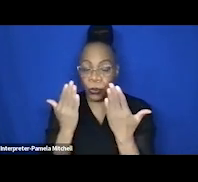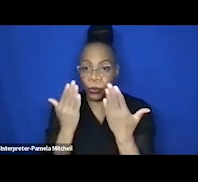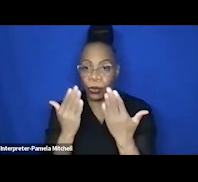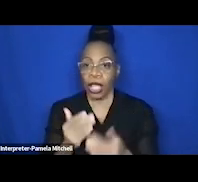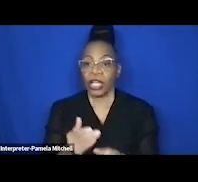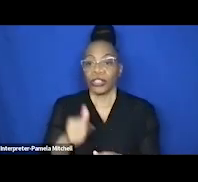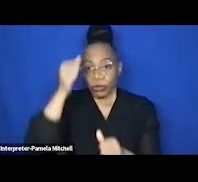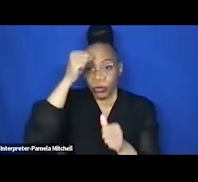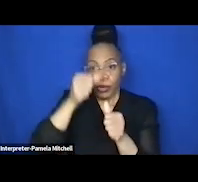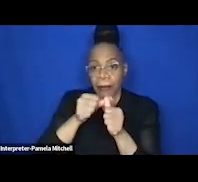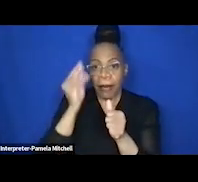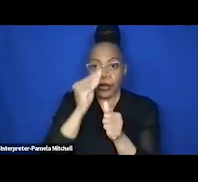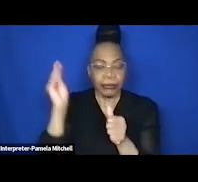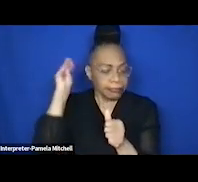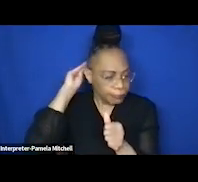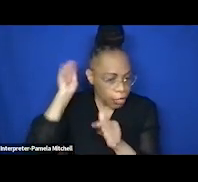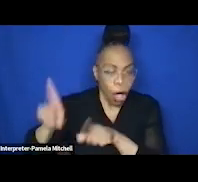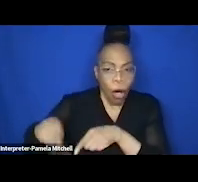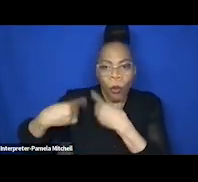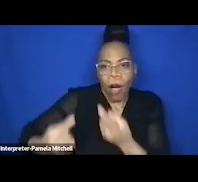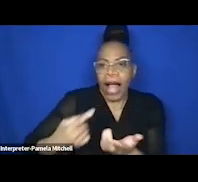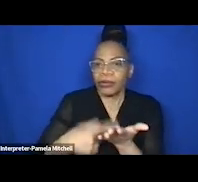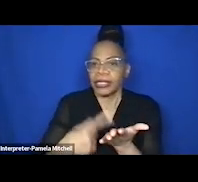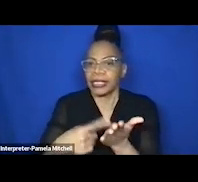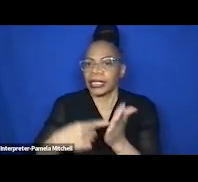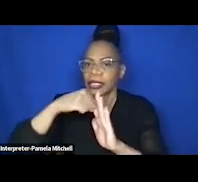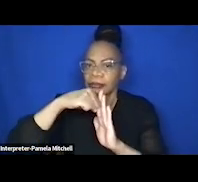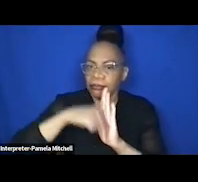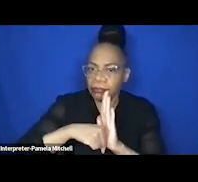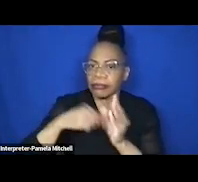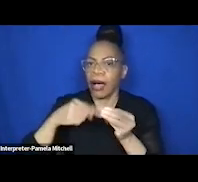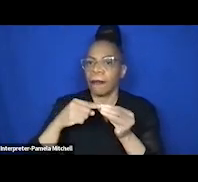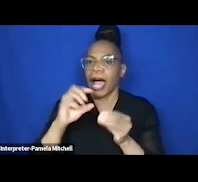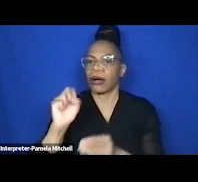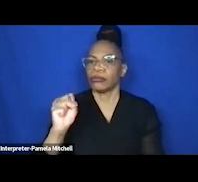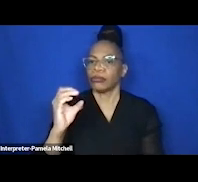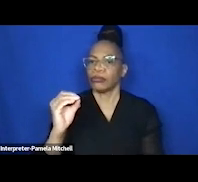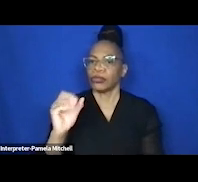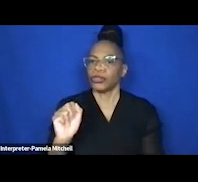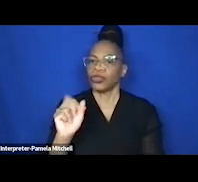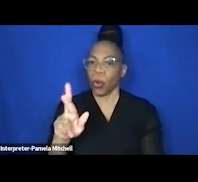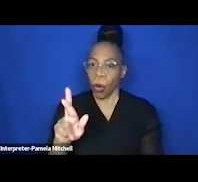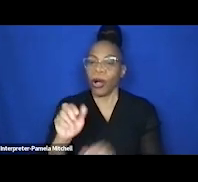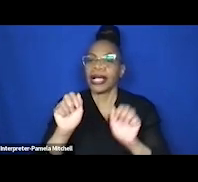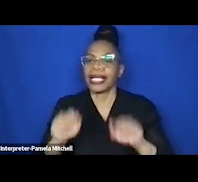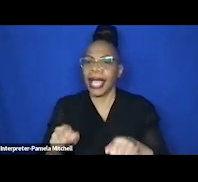you know, as we go throughout this webinar and talk more about how SOAR can be important and a critical tool in homeless response,